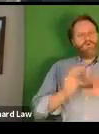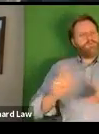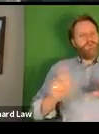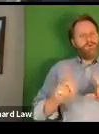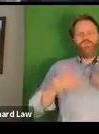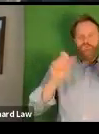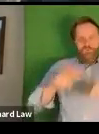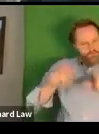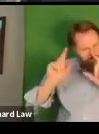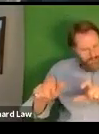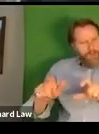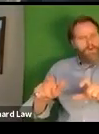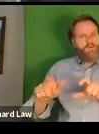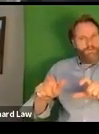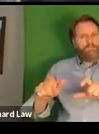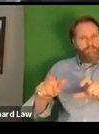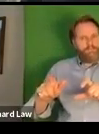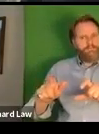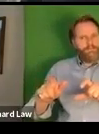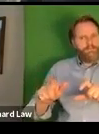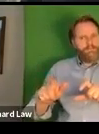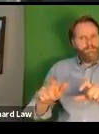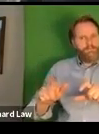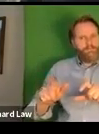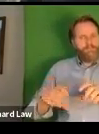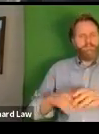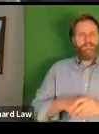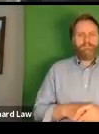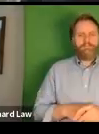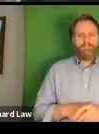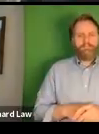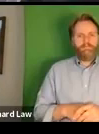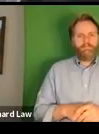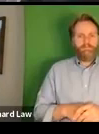to us we've dealt with those as soon as we've been made aware of